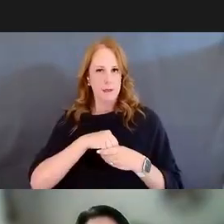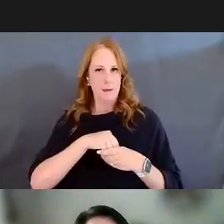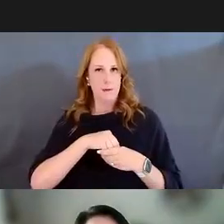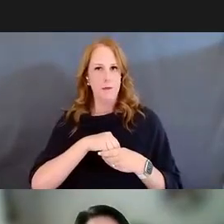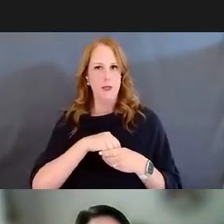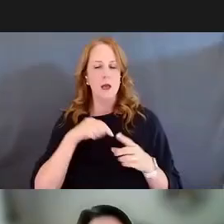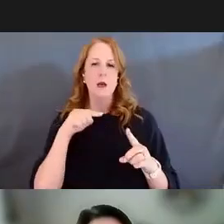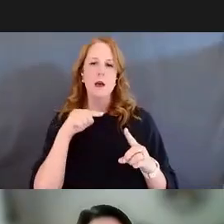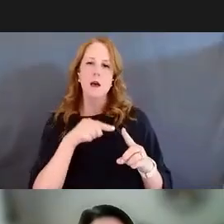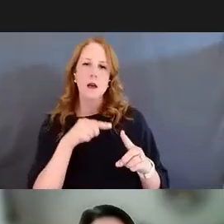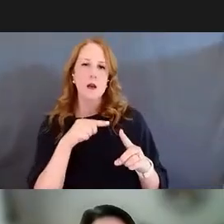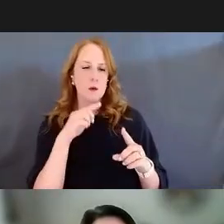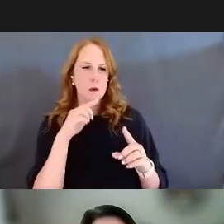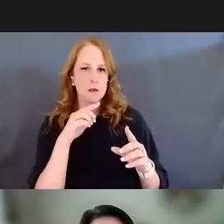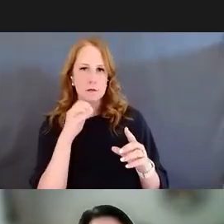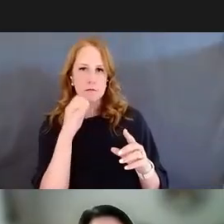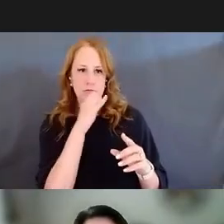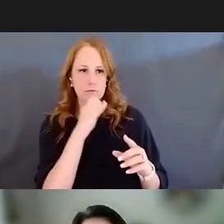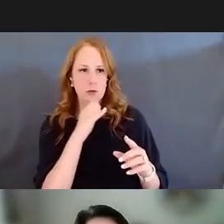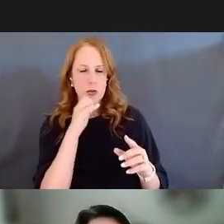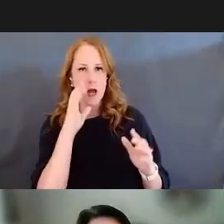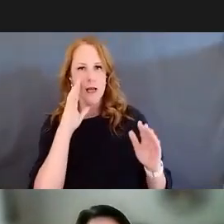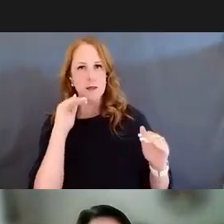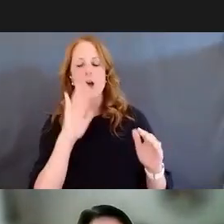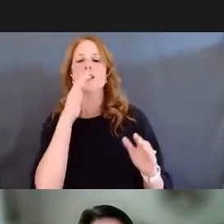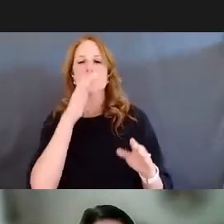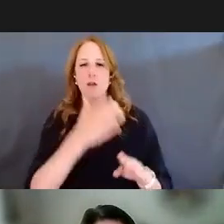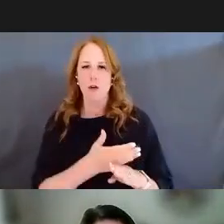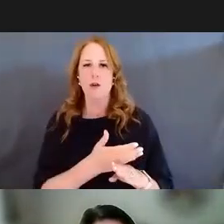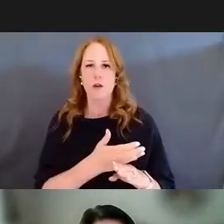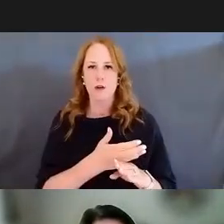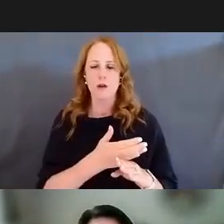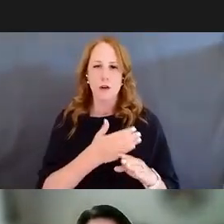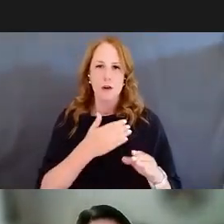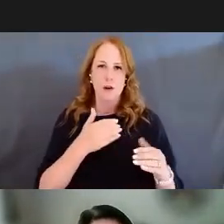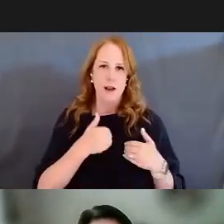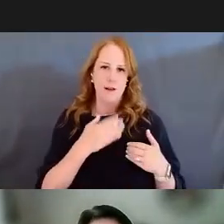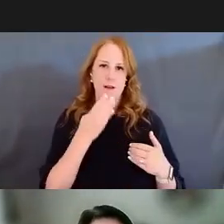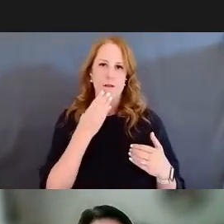he couldn't expect that his 14-year-old daughter would just easily move into a job after the high